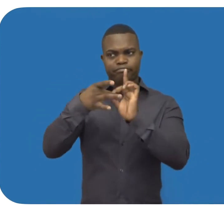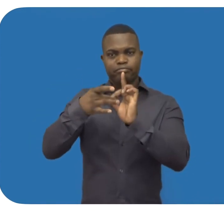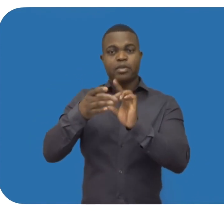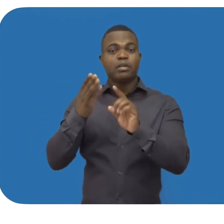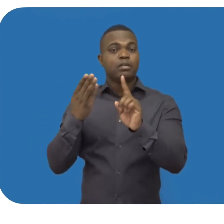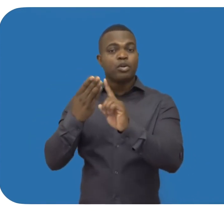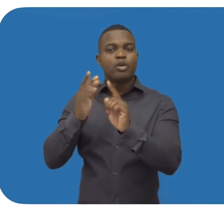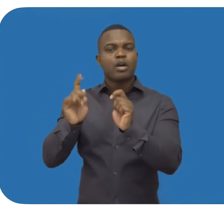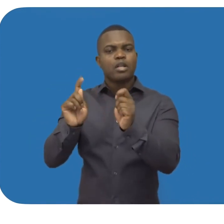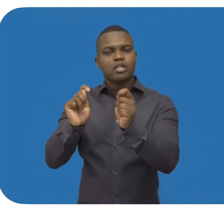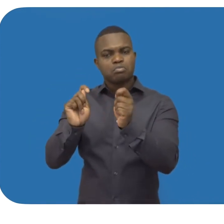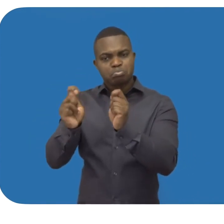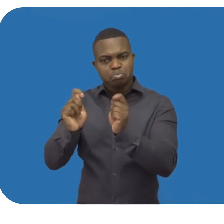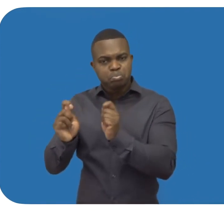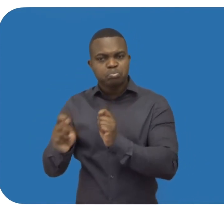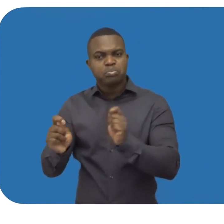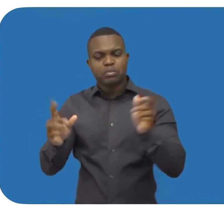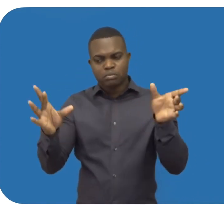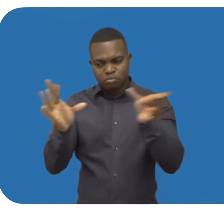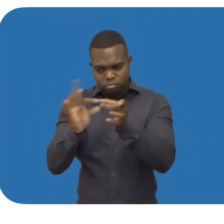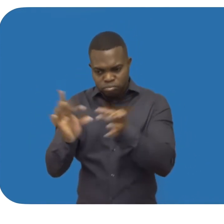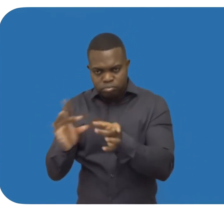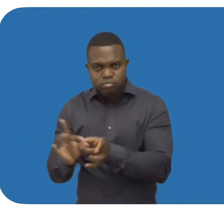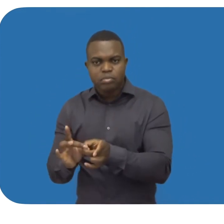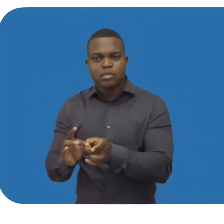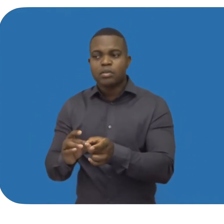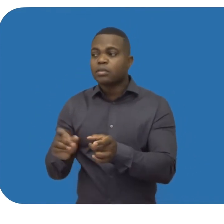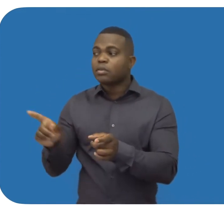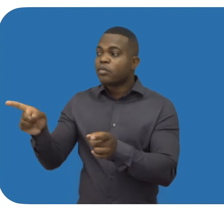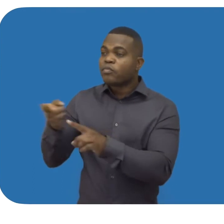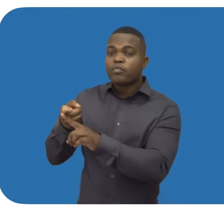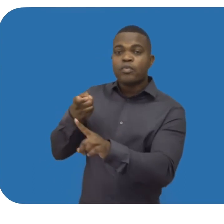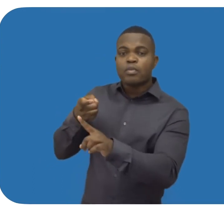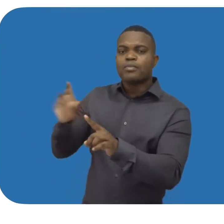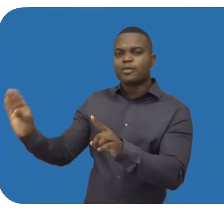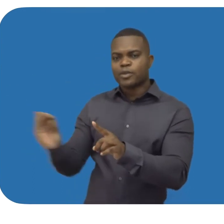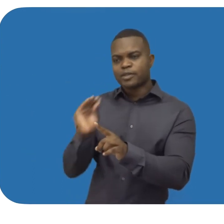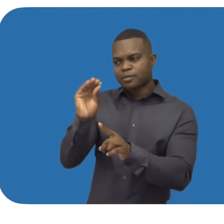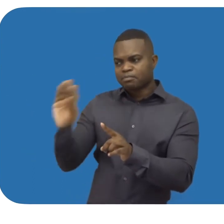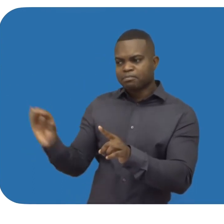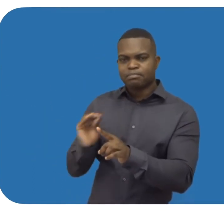to allow us to interconnect entries, include citations, or format them otherwise.